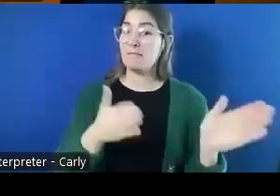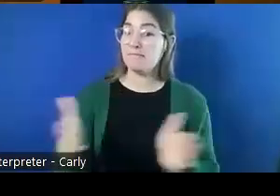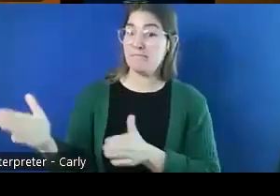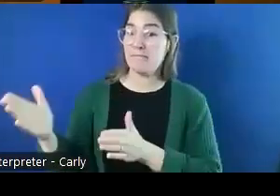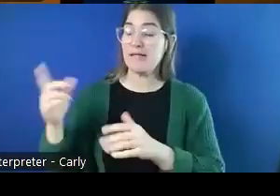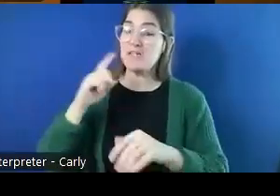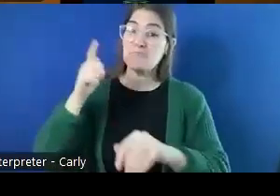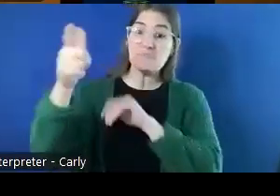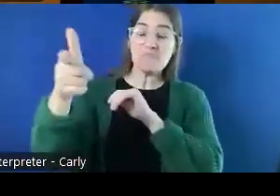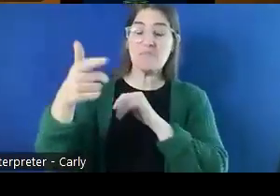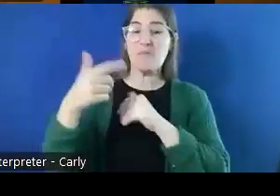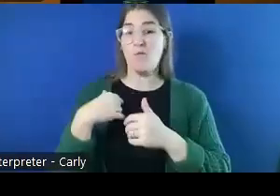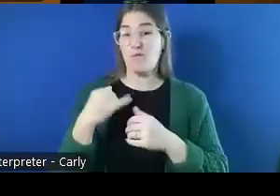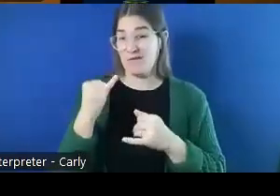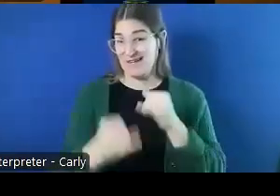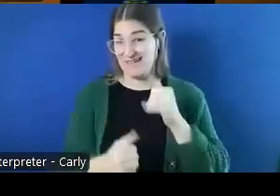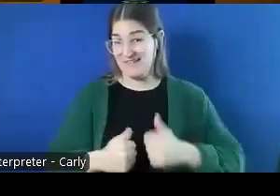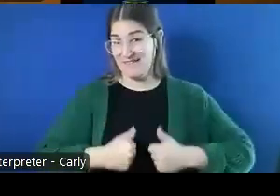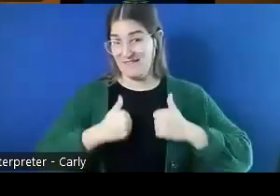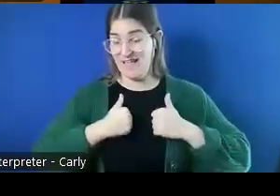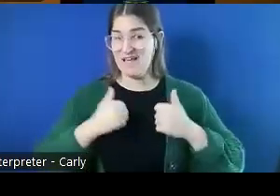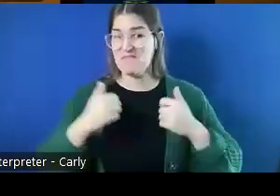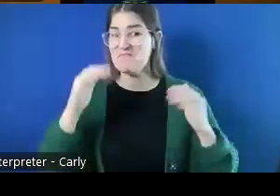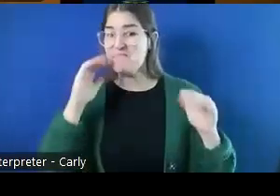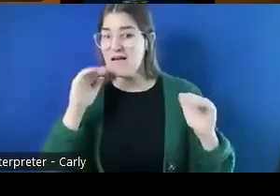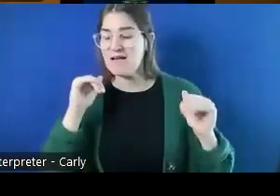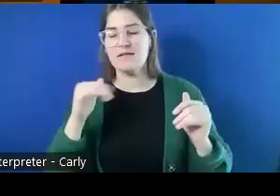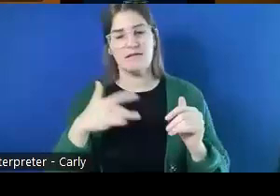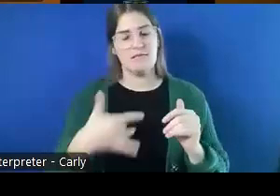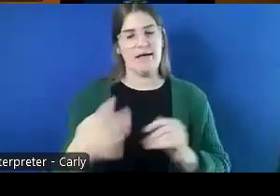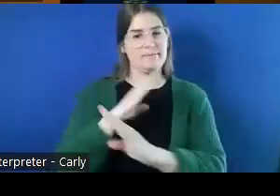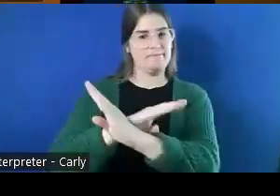specific Logistics which oftentimes is a barrier for patients because they don't want to have those